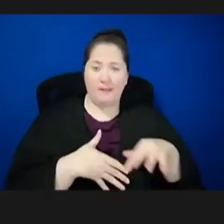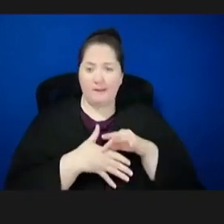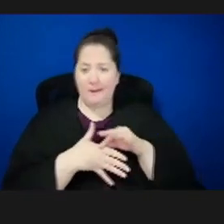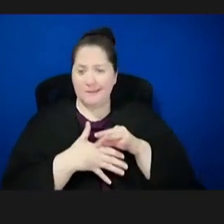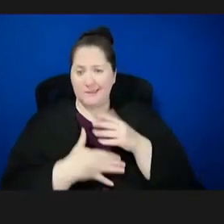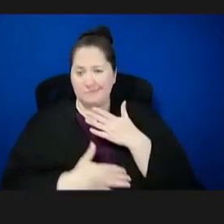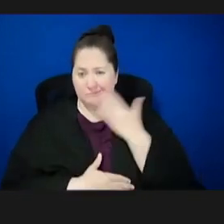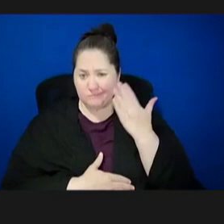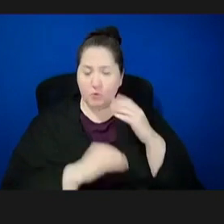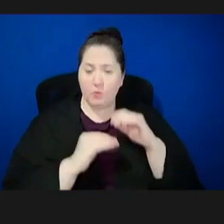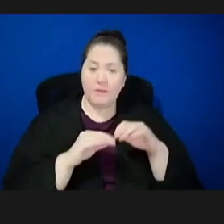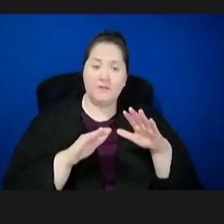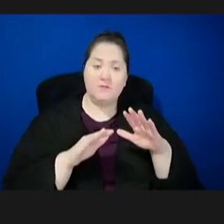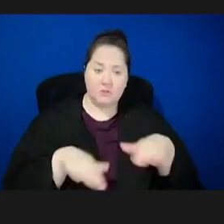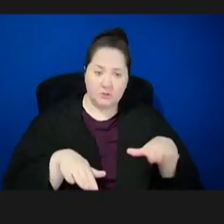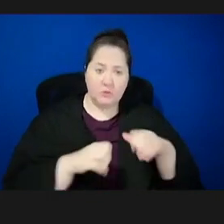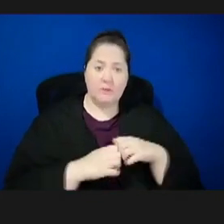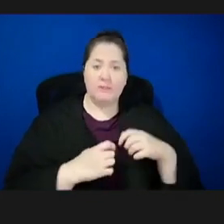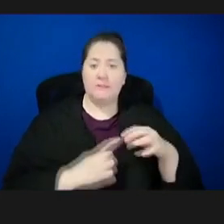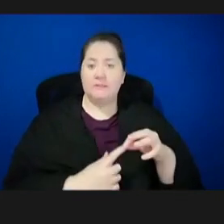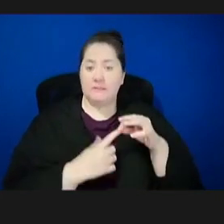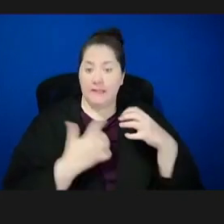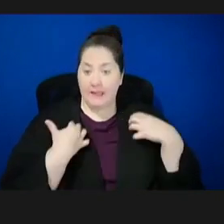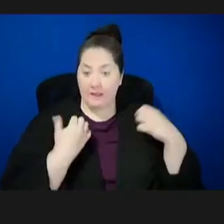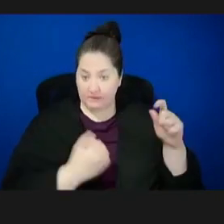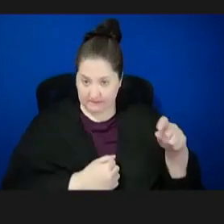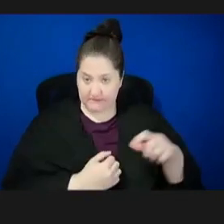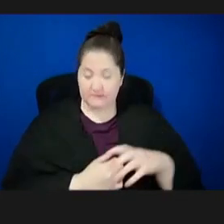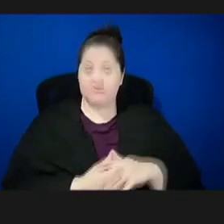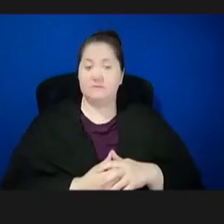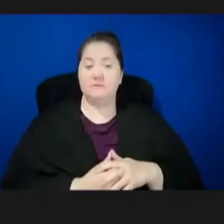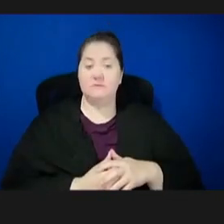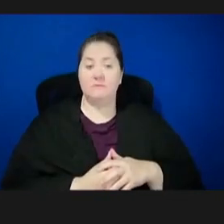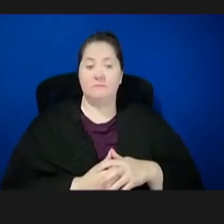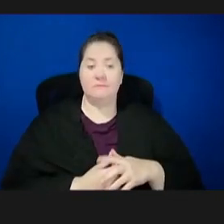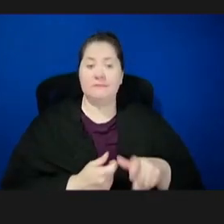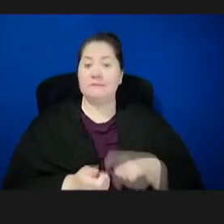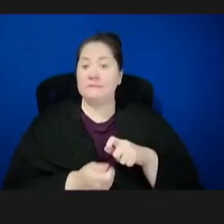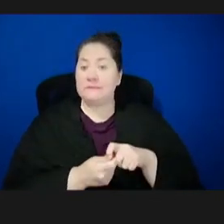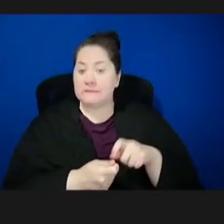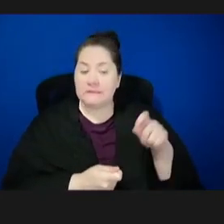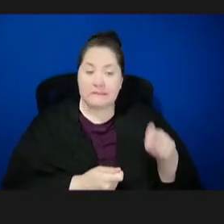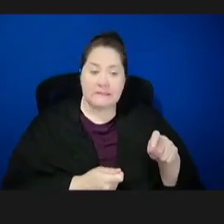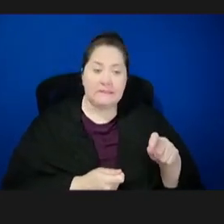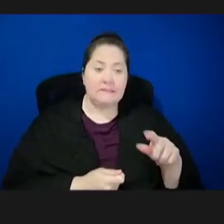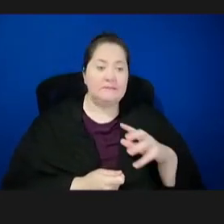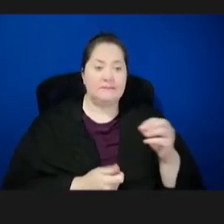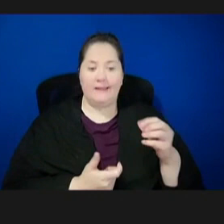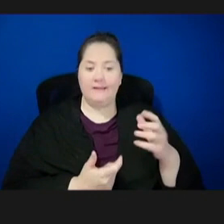children with special health needs. And they may have specific needs and that may present, those